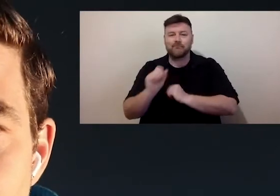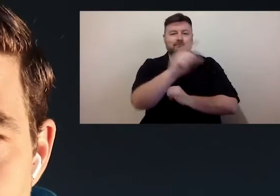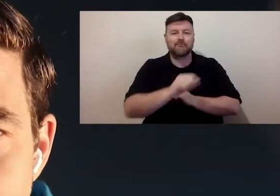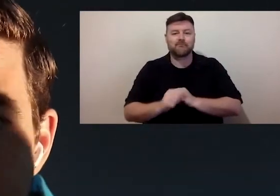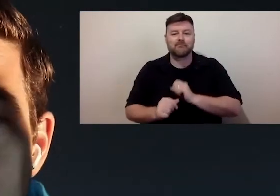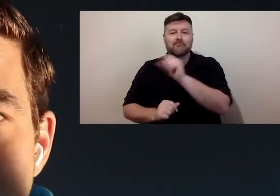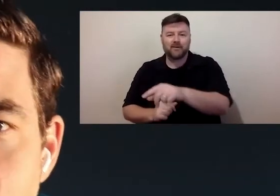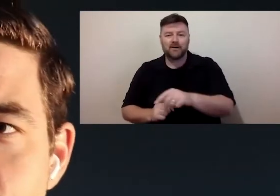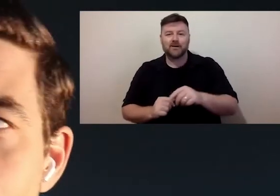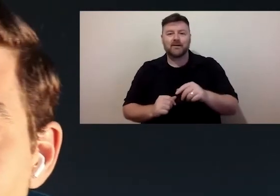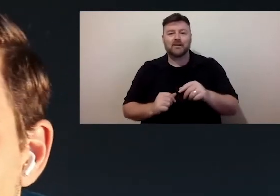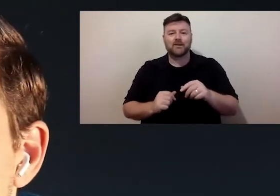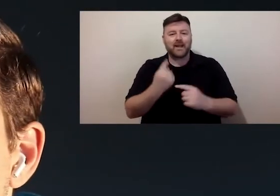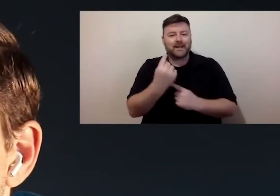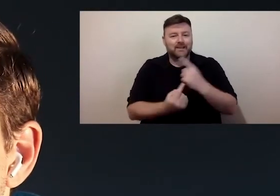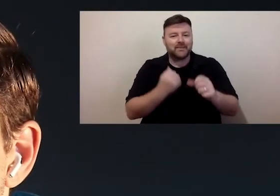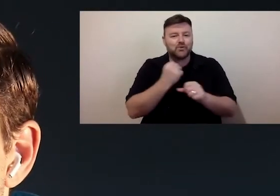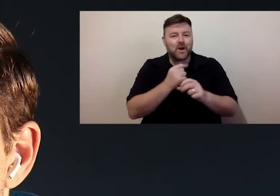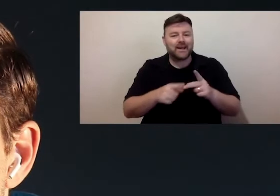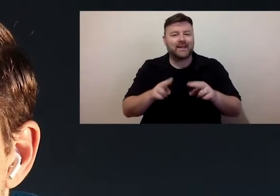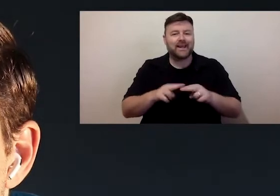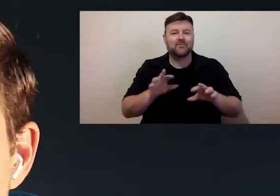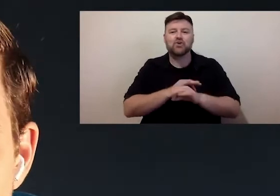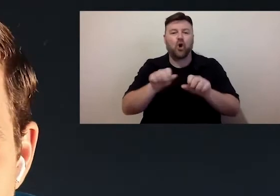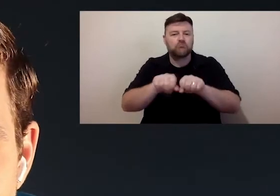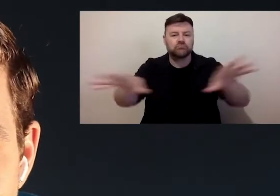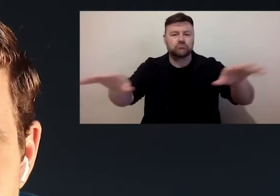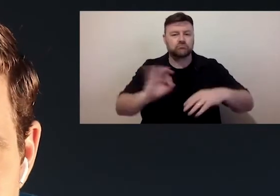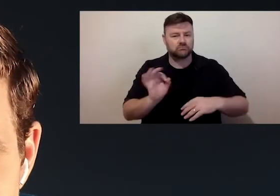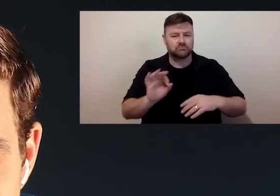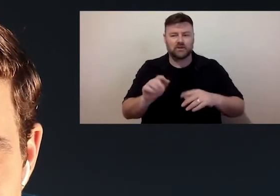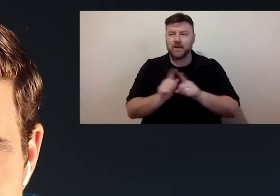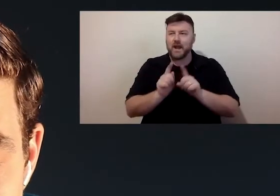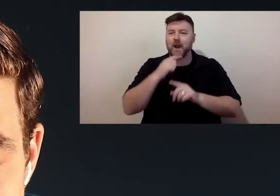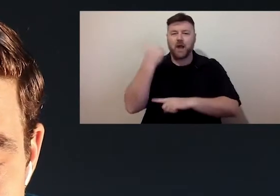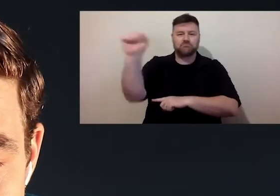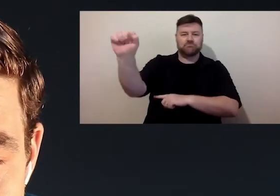gift rather than as a broadcast is some kind of rebellion against -